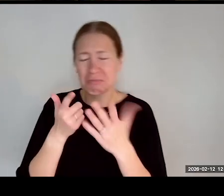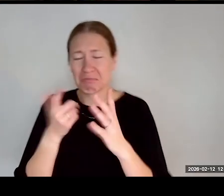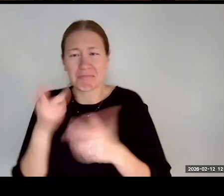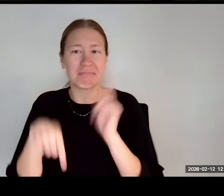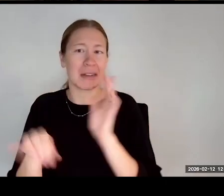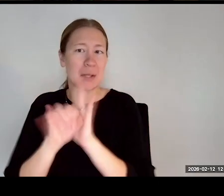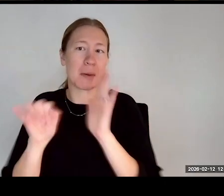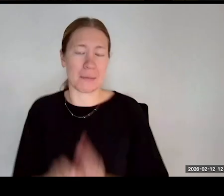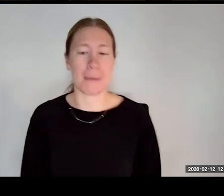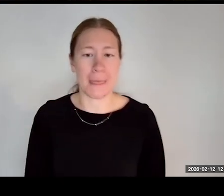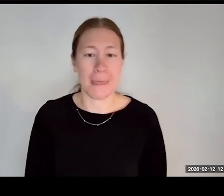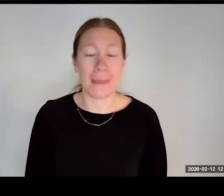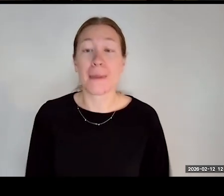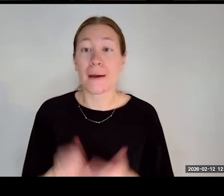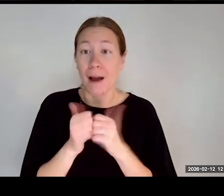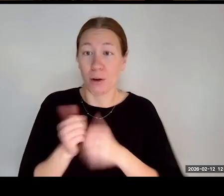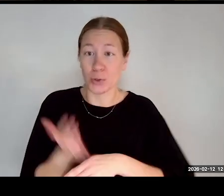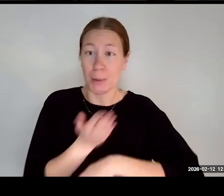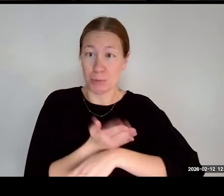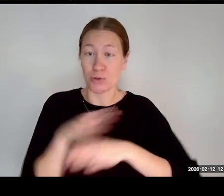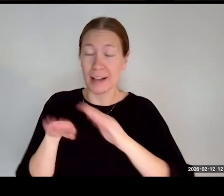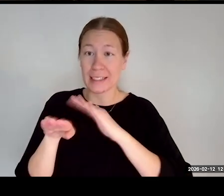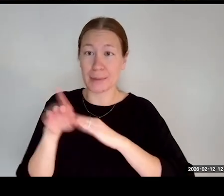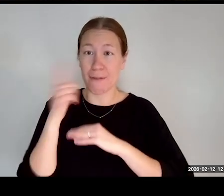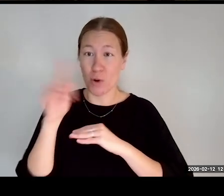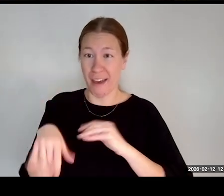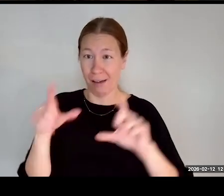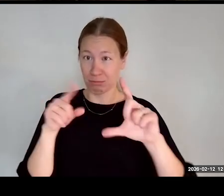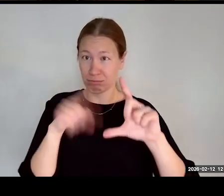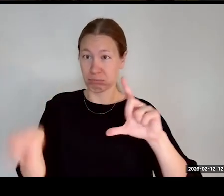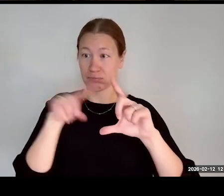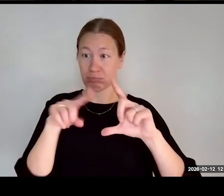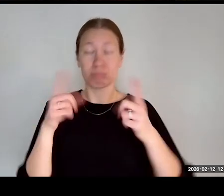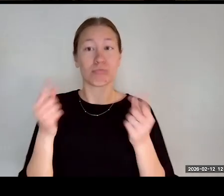So a way to improve the accessibility of this pie graph is to add labels.